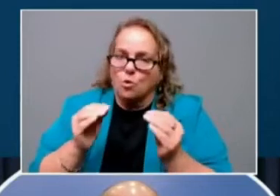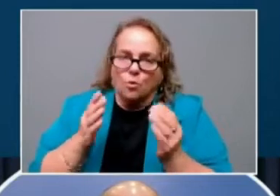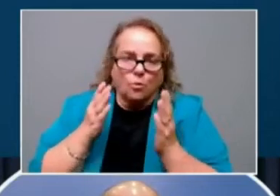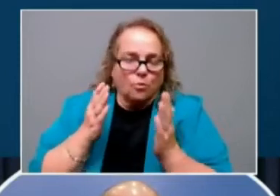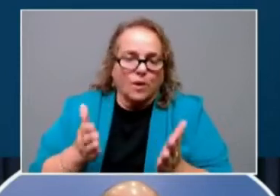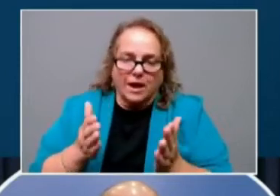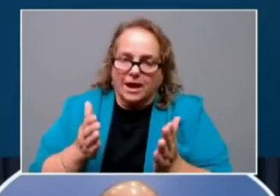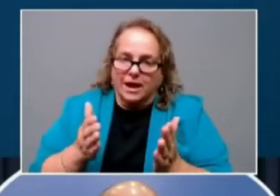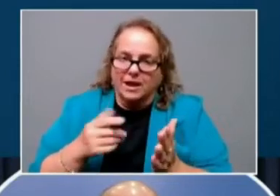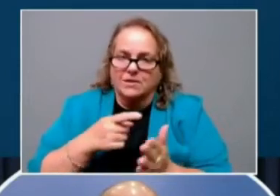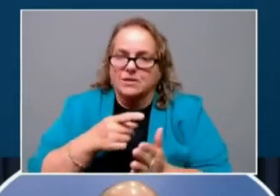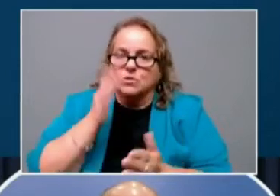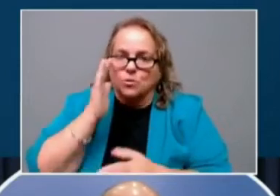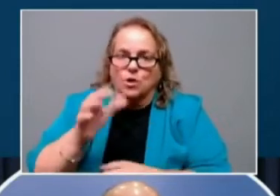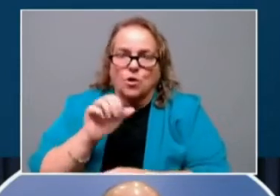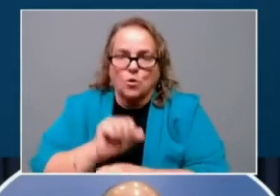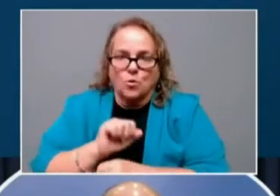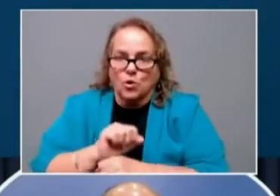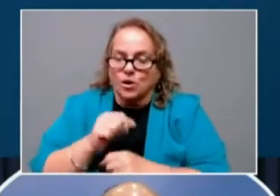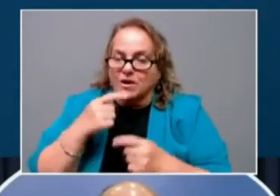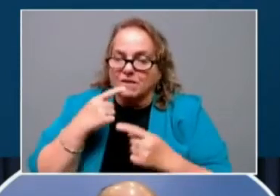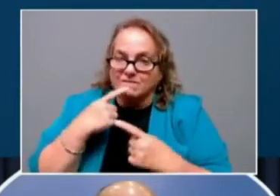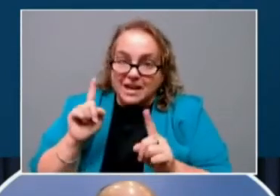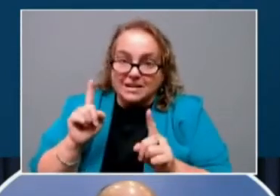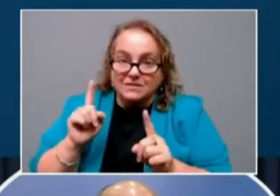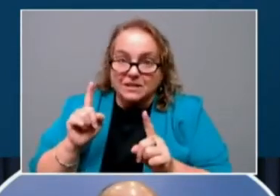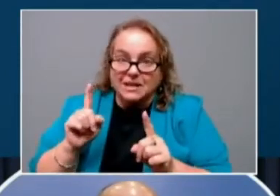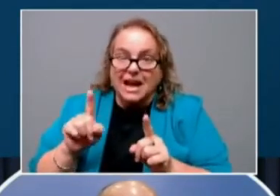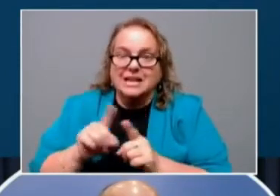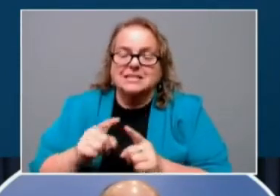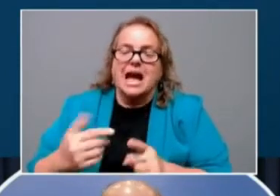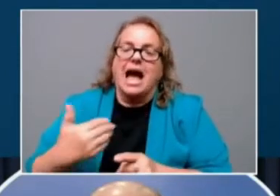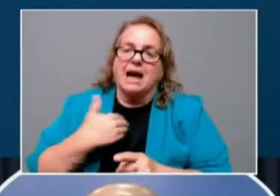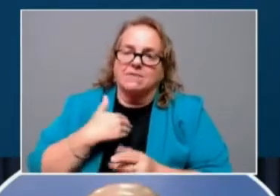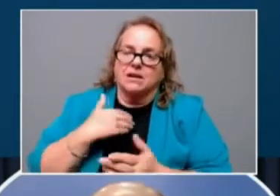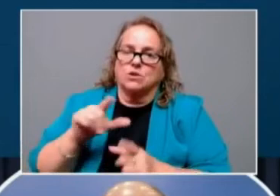work as effectively as having the local school and the local district involved